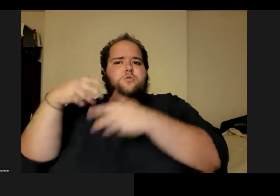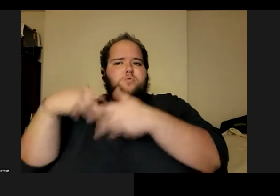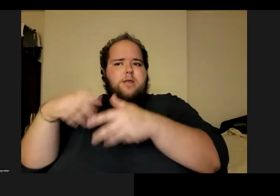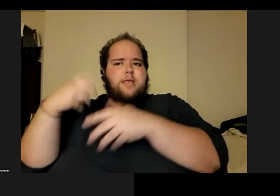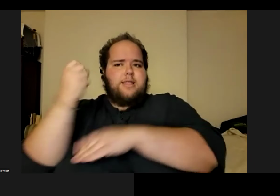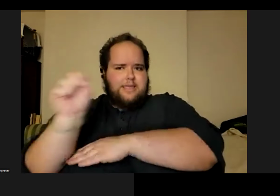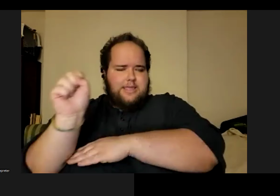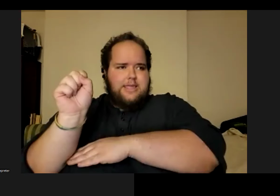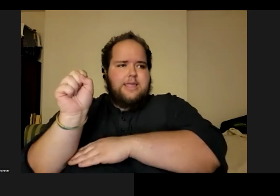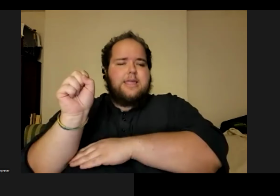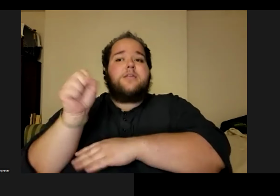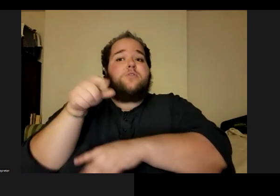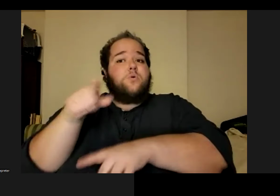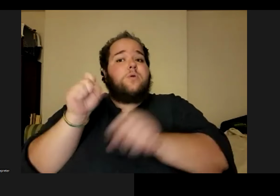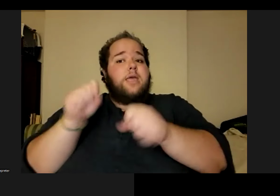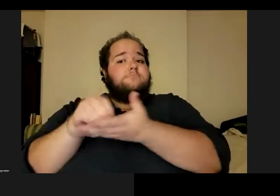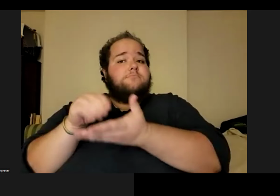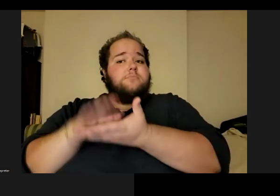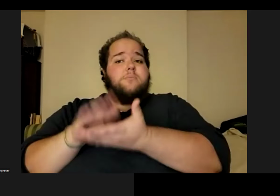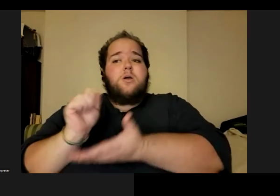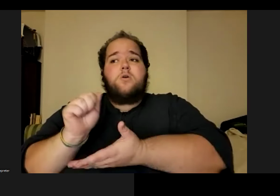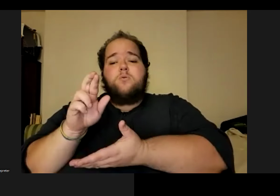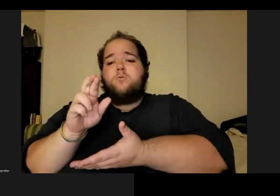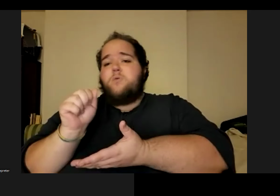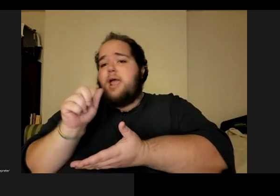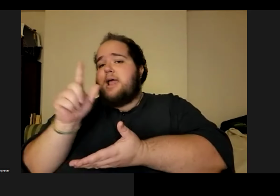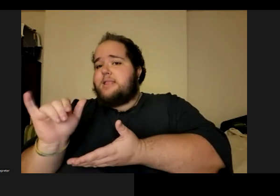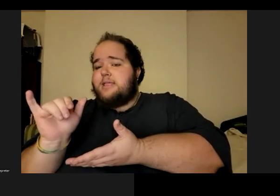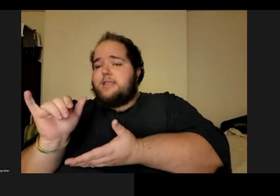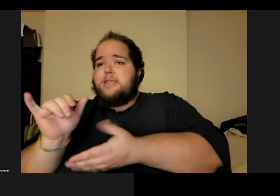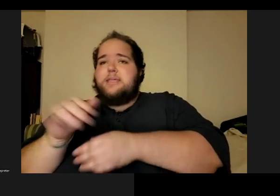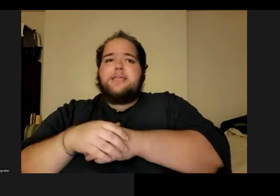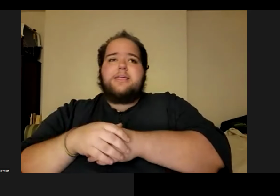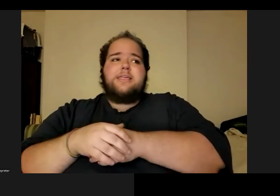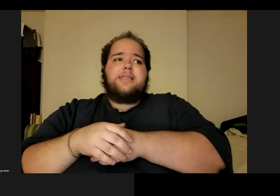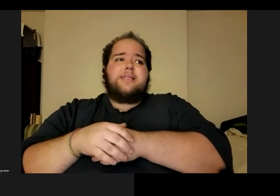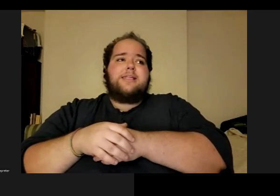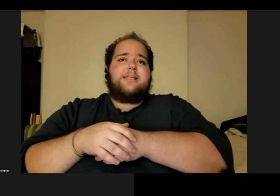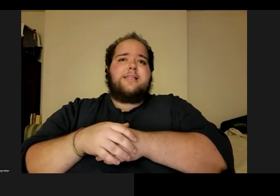you could put down the date of the rally. You could put down this poem, so like title